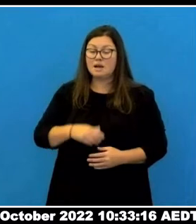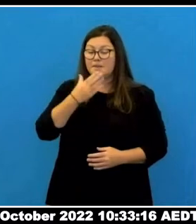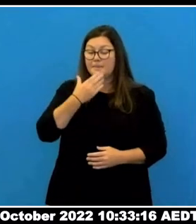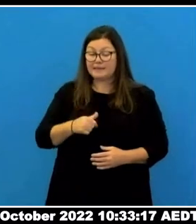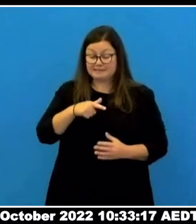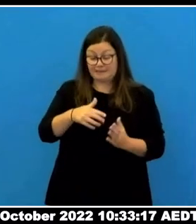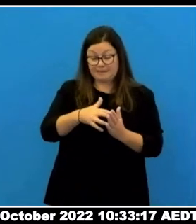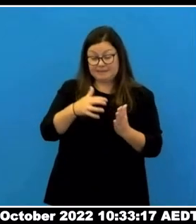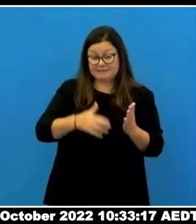And mark it .